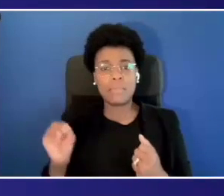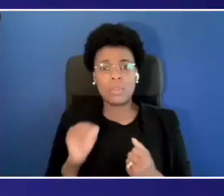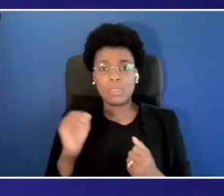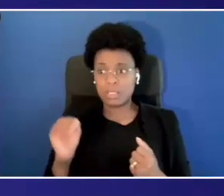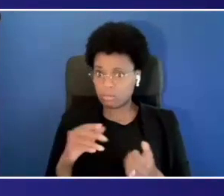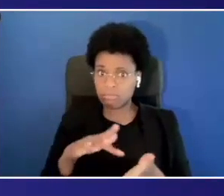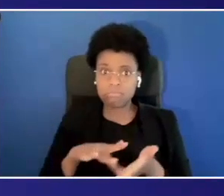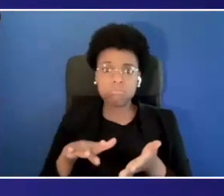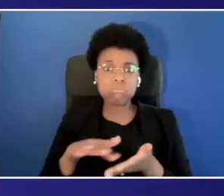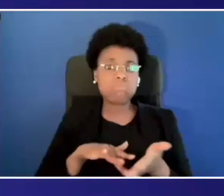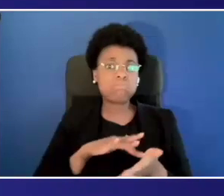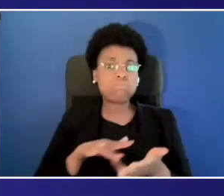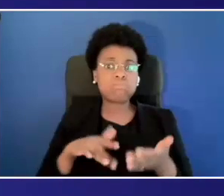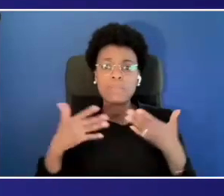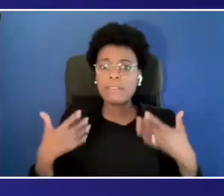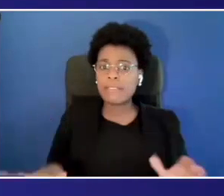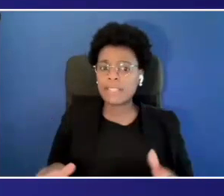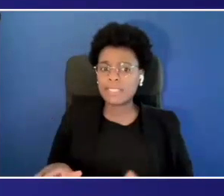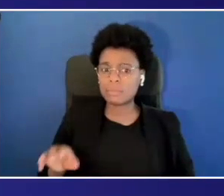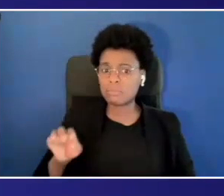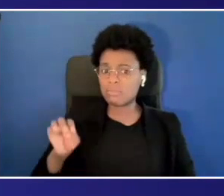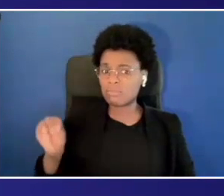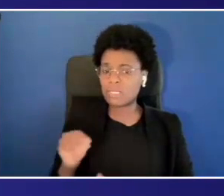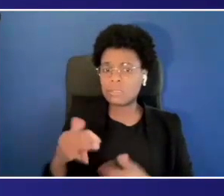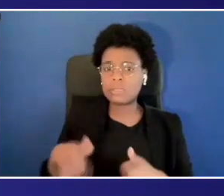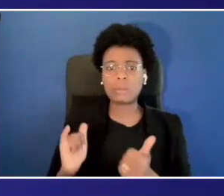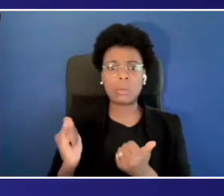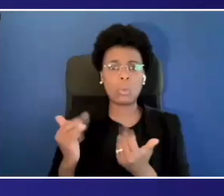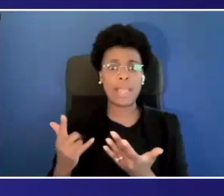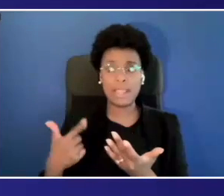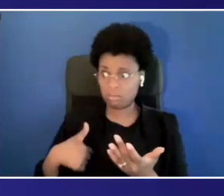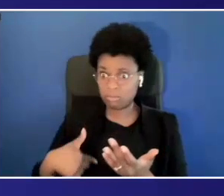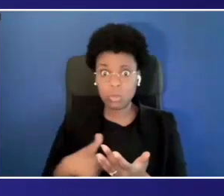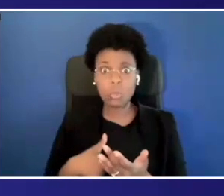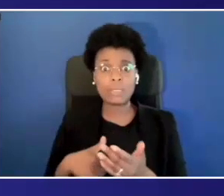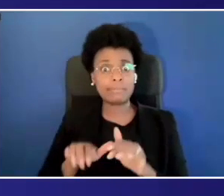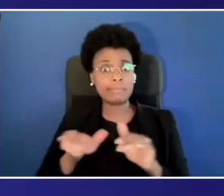We are keeping up our end of the bargain and now it's time for the government to keep up its end too.